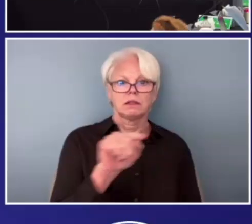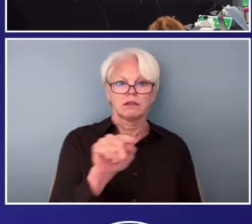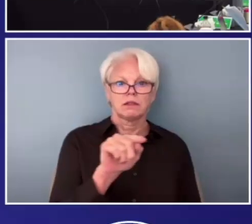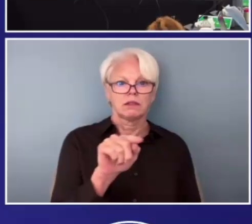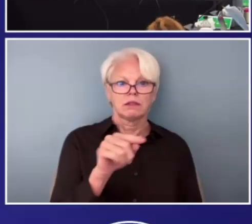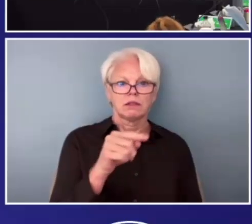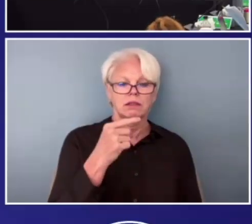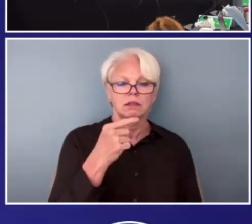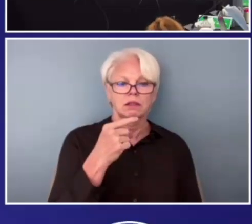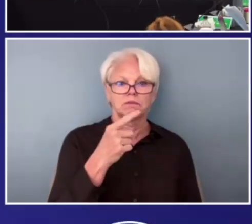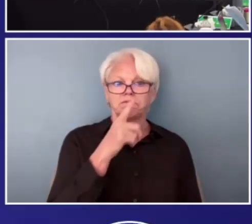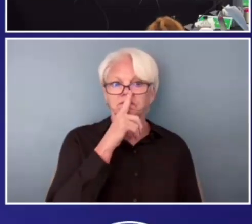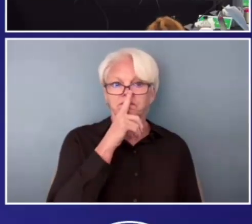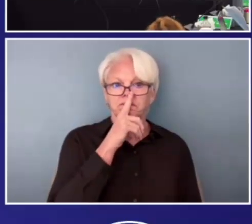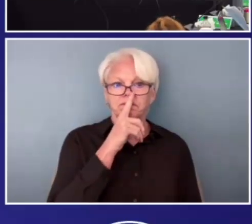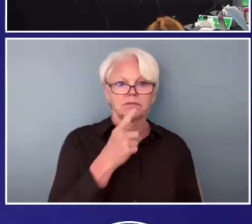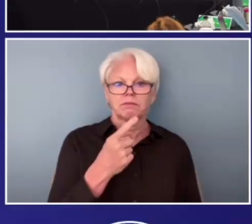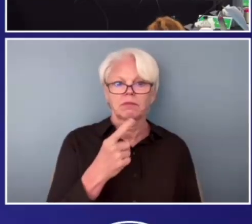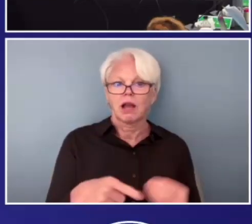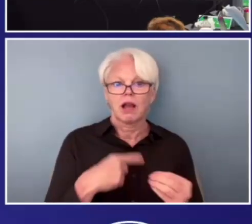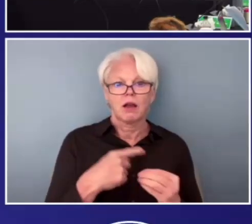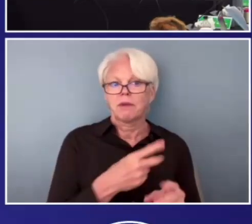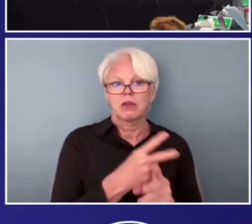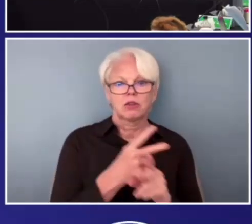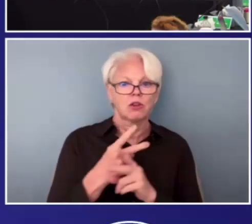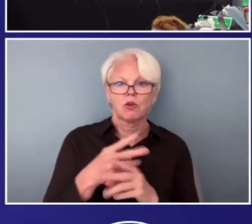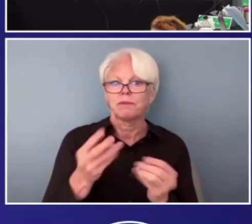it doesn't have anything about a loan being disbursed.